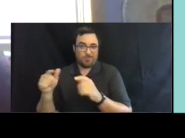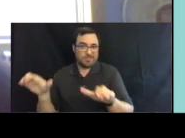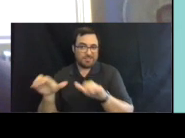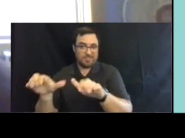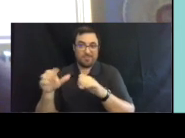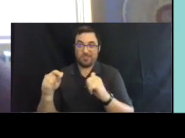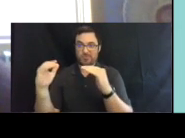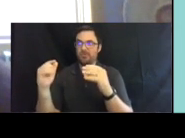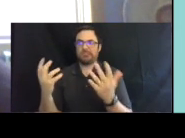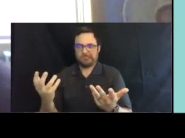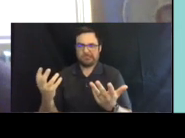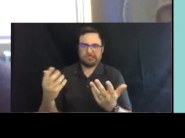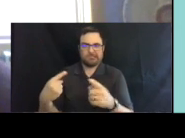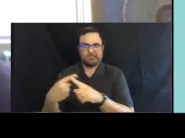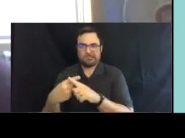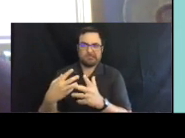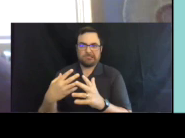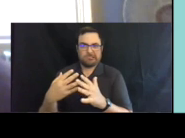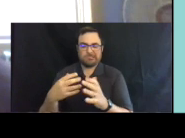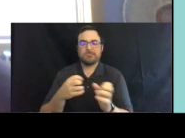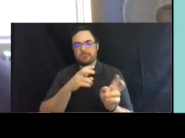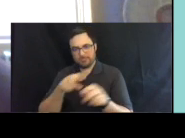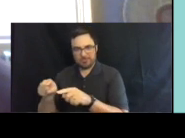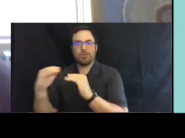and work on some of those bottom-up skills, go back down and work on them